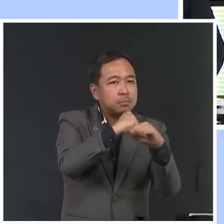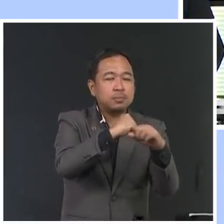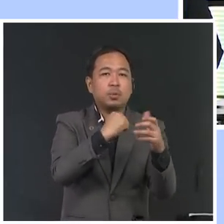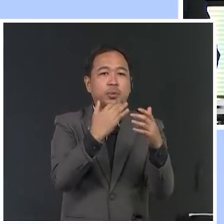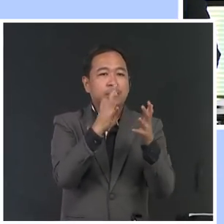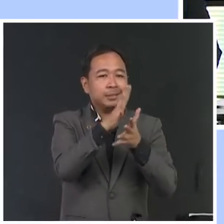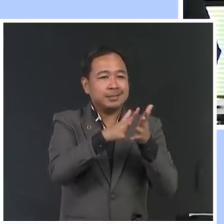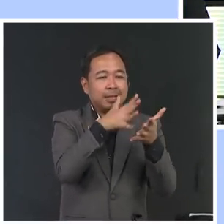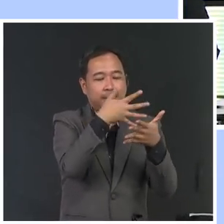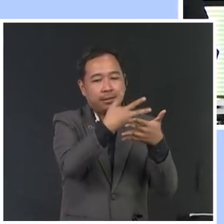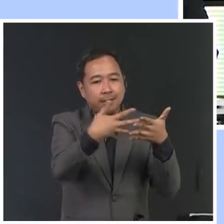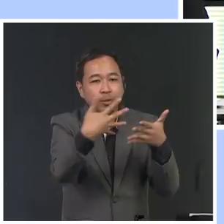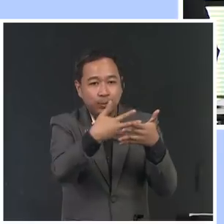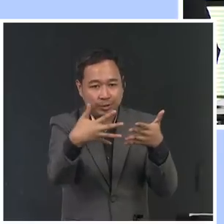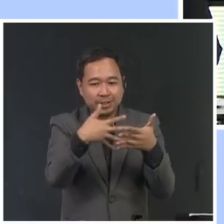So, for example, the